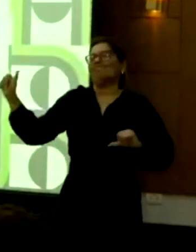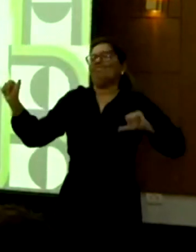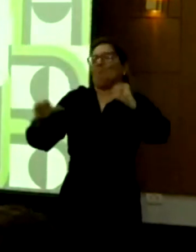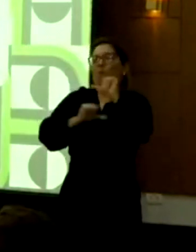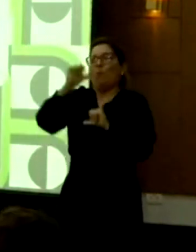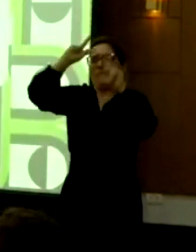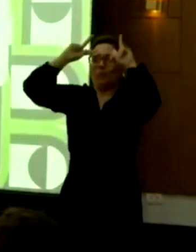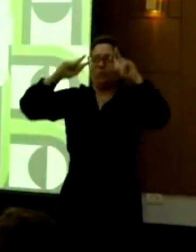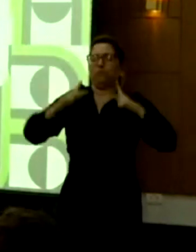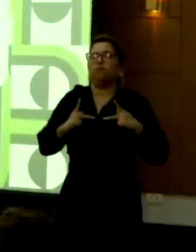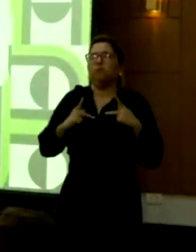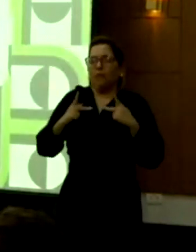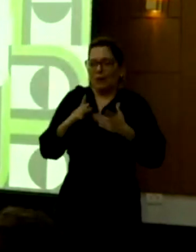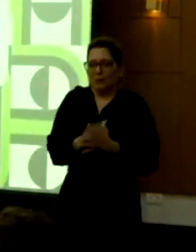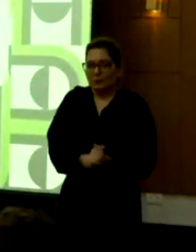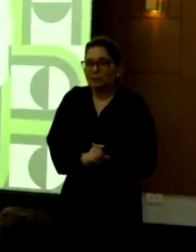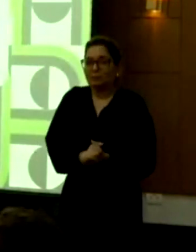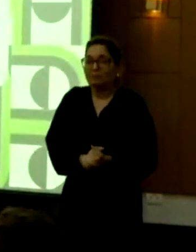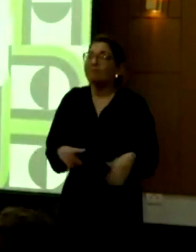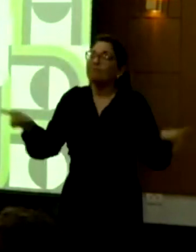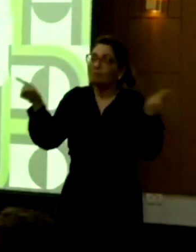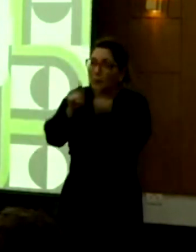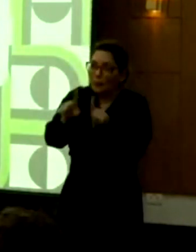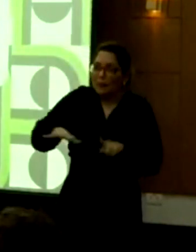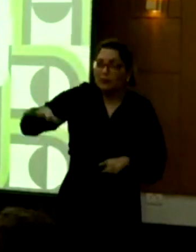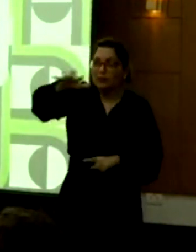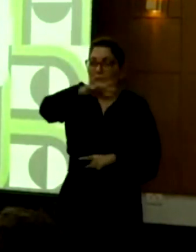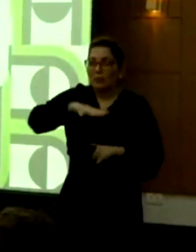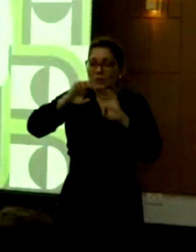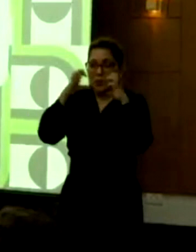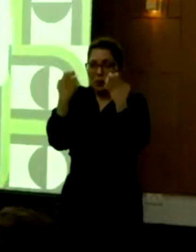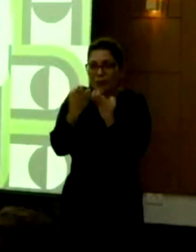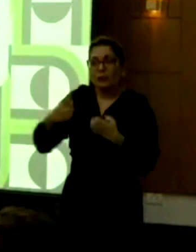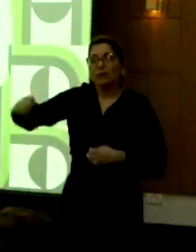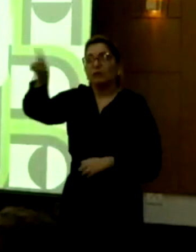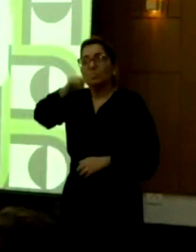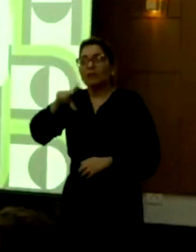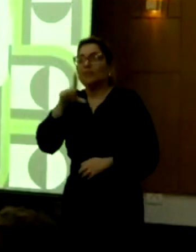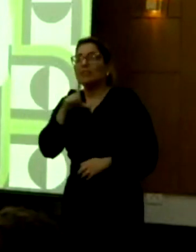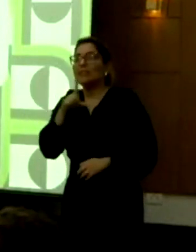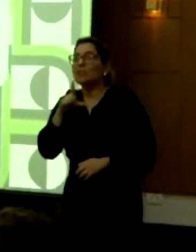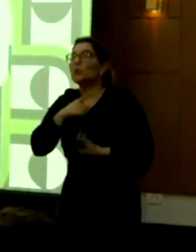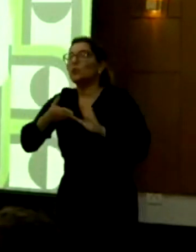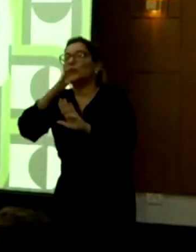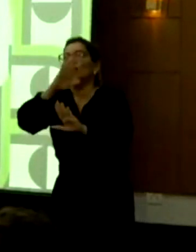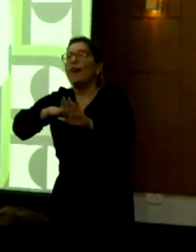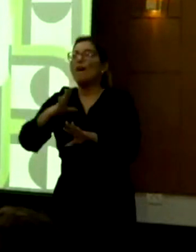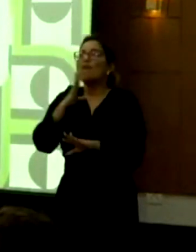It's worth highlighting that right here in the event space you will have the opportunity to learn a little about the photographer's work